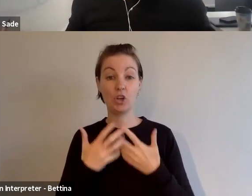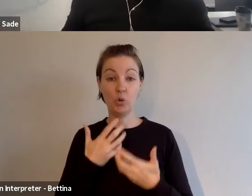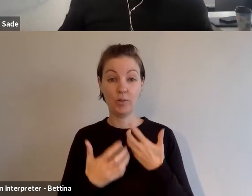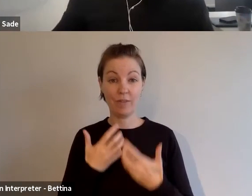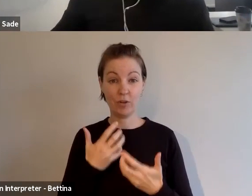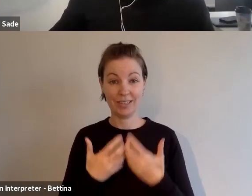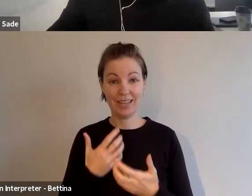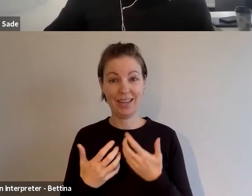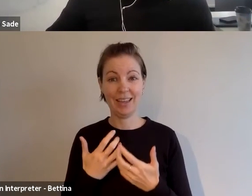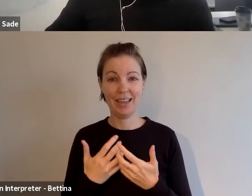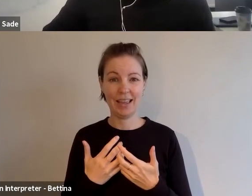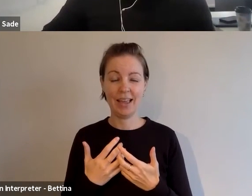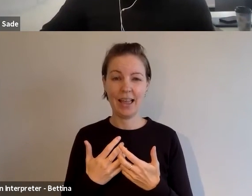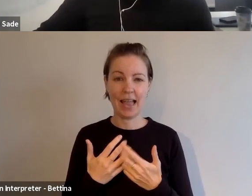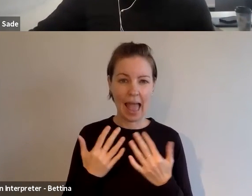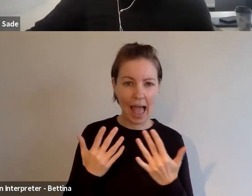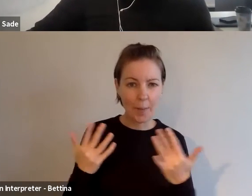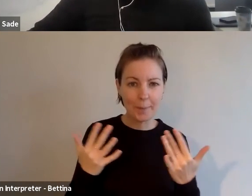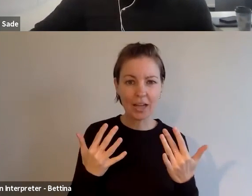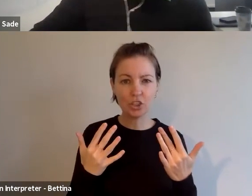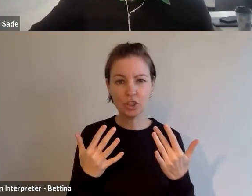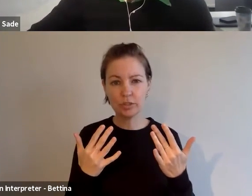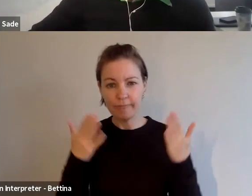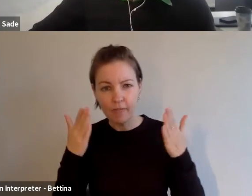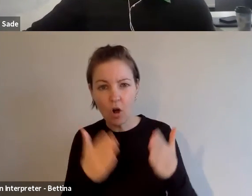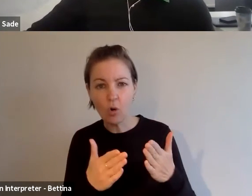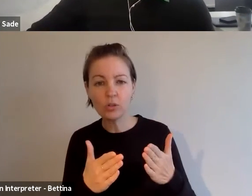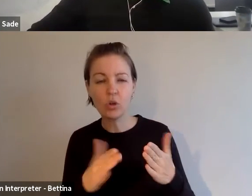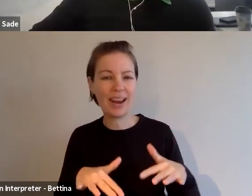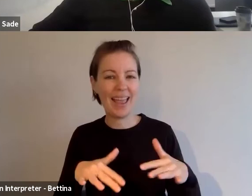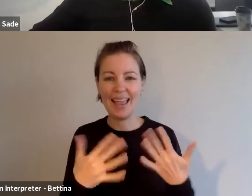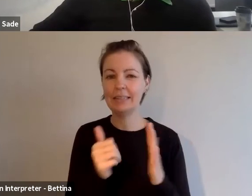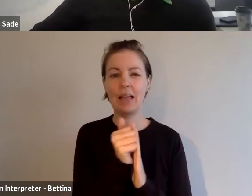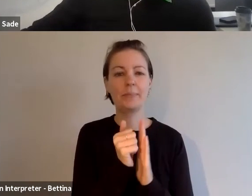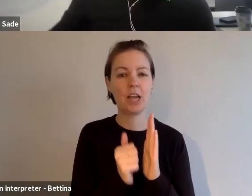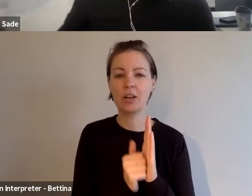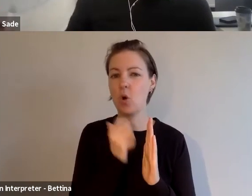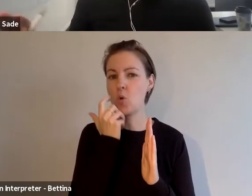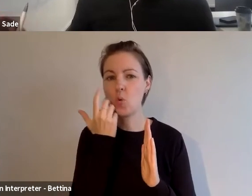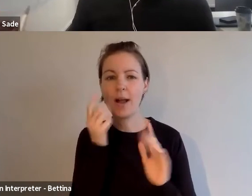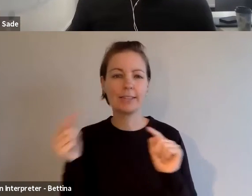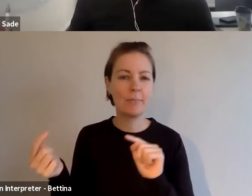always contested. Whenever we are talking about curriculum and curriculum change, there's a balance between